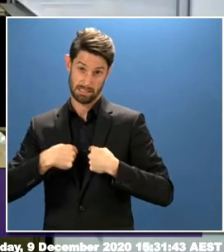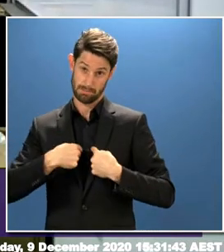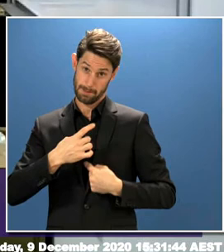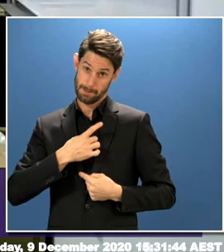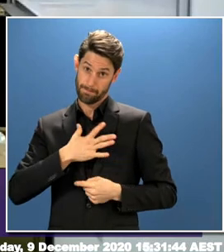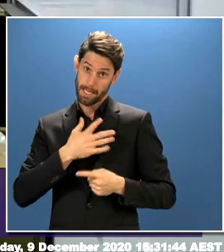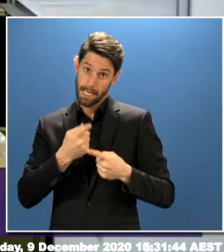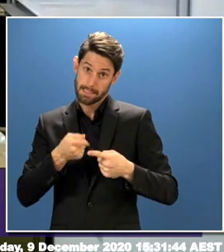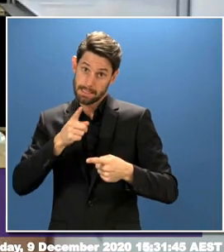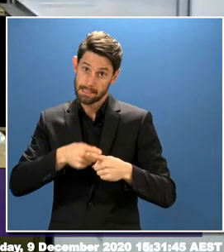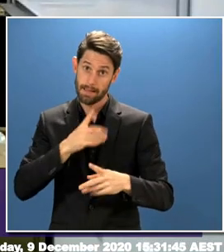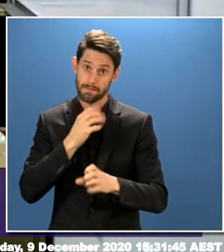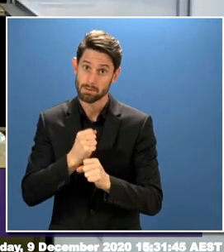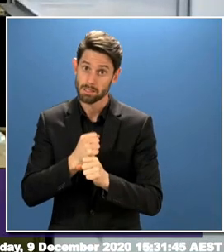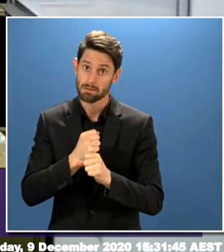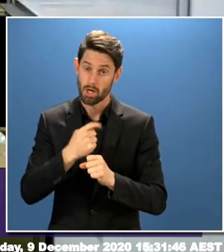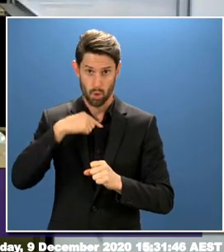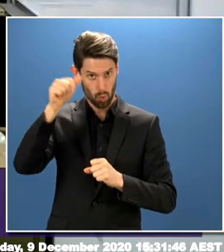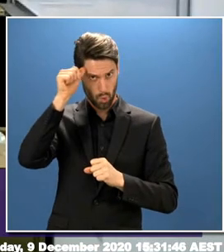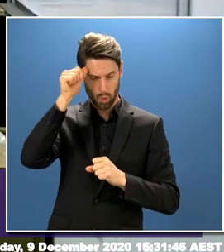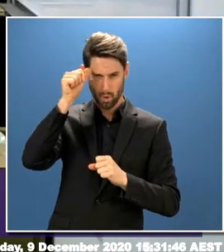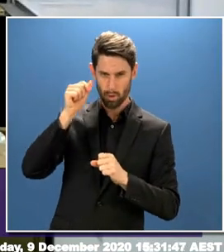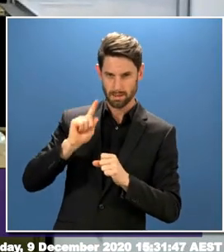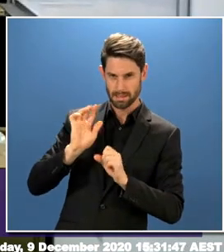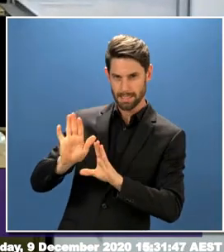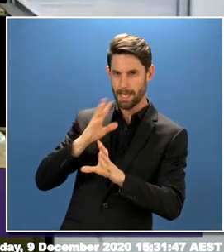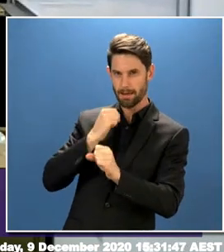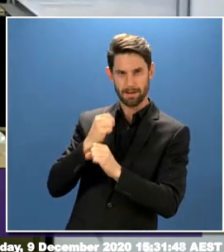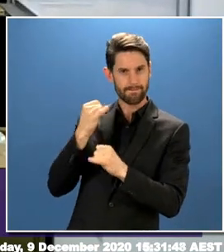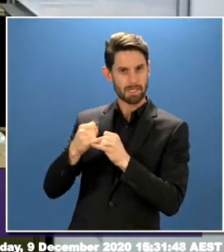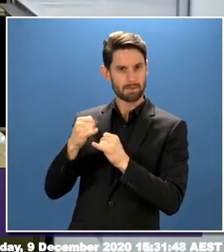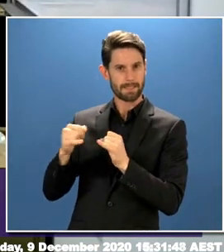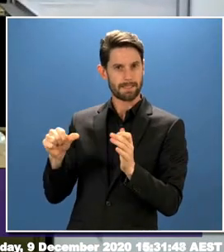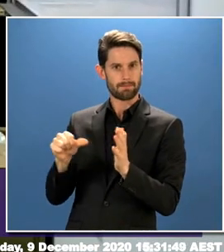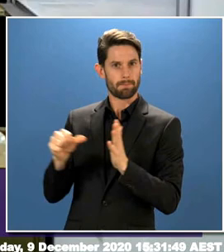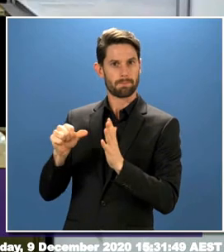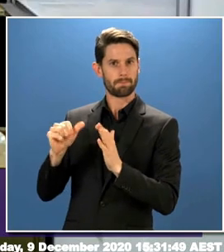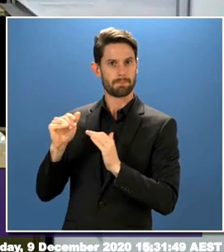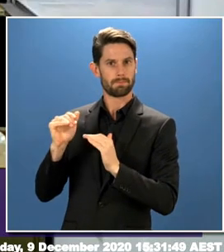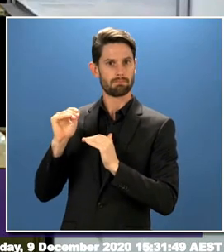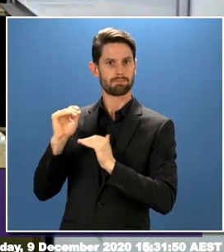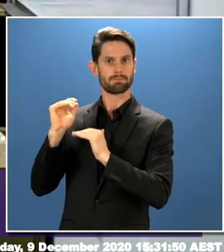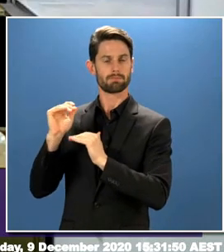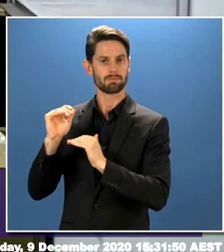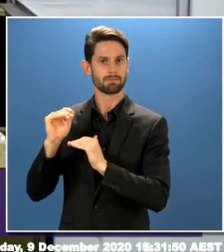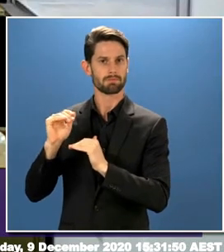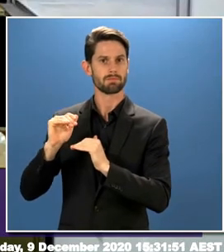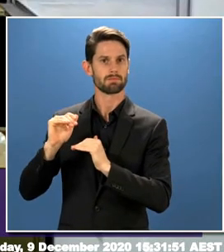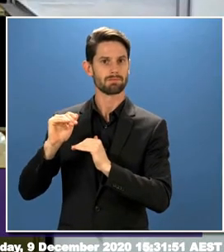in services, so I've had that hat as well. And so, you know, the erosion of being able to provide